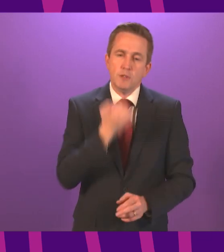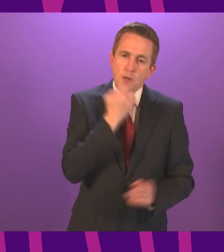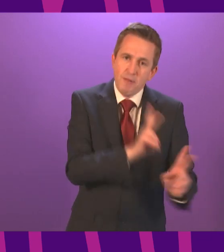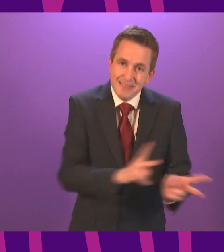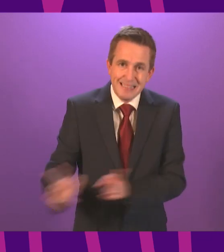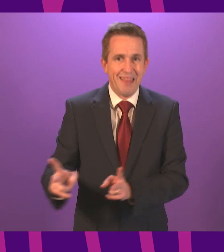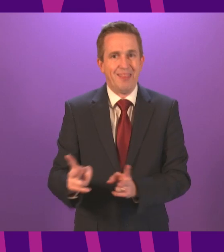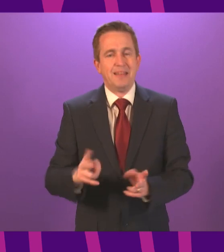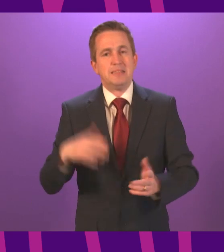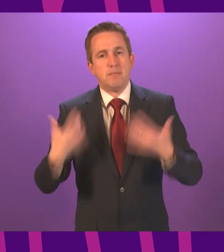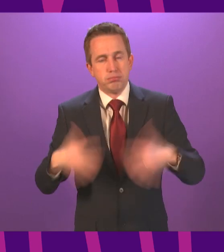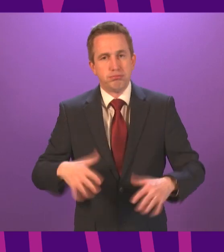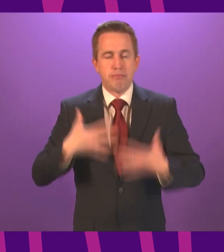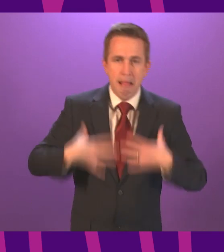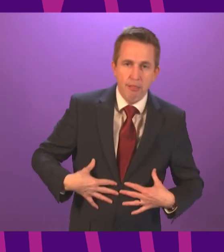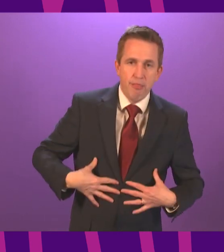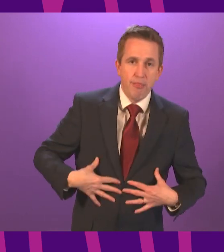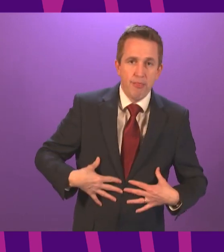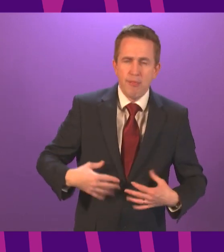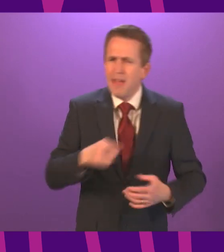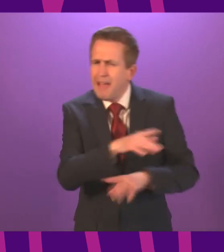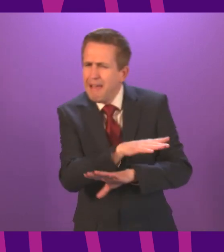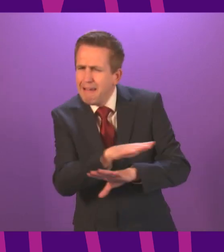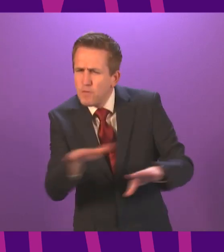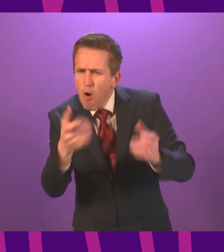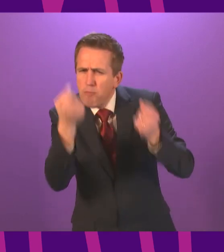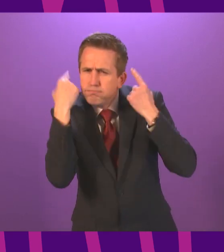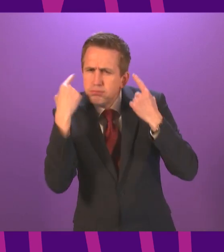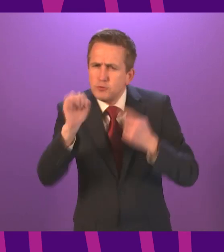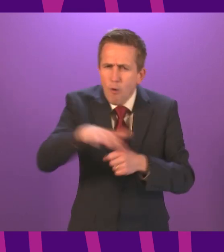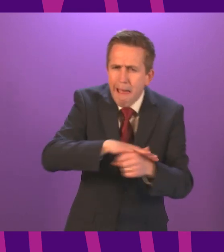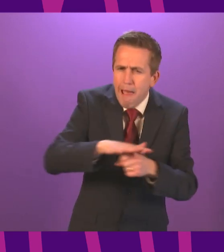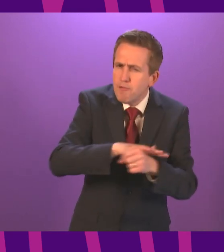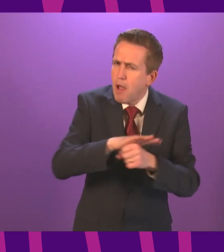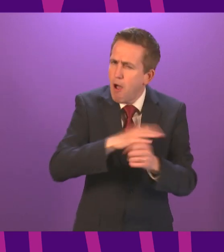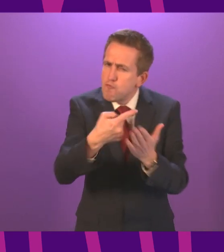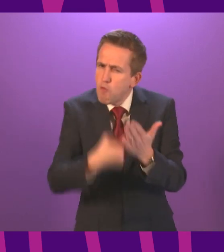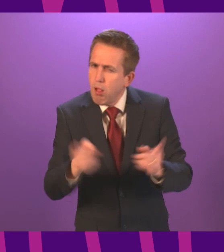any doubt about the regulations that apply in their area should visit the Scottish Government’s website and use the postcode checker.